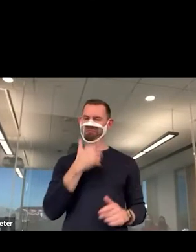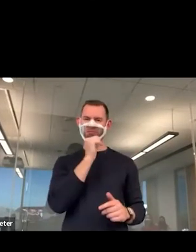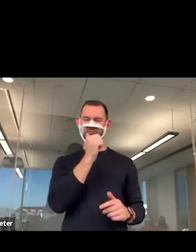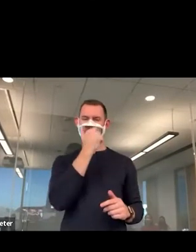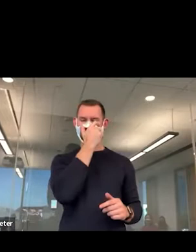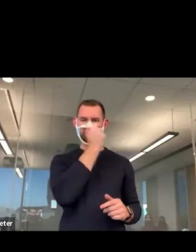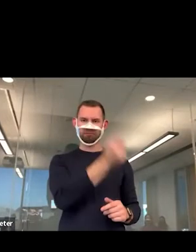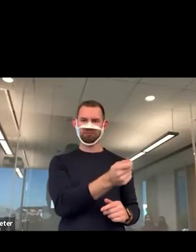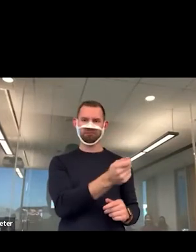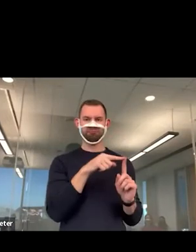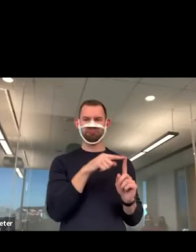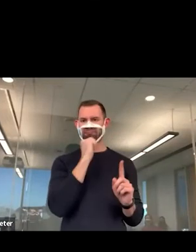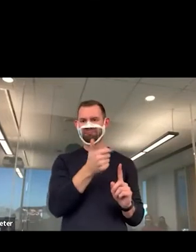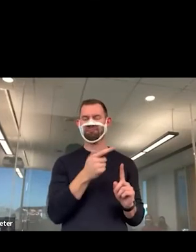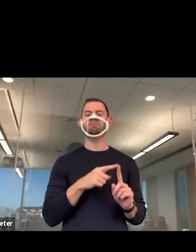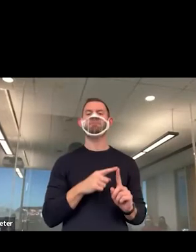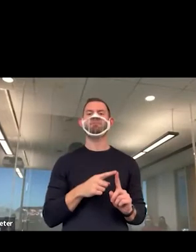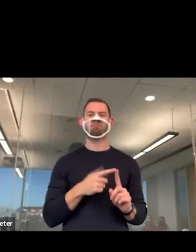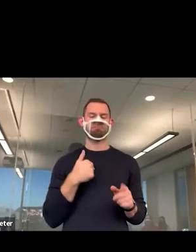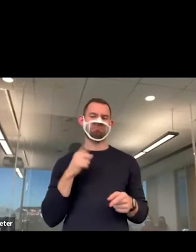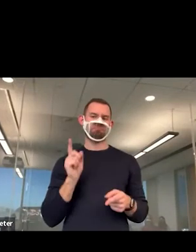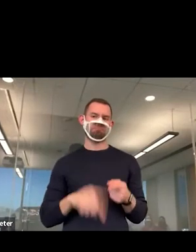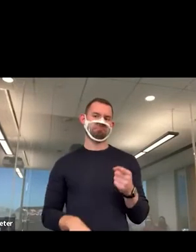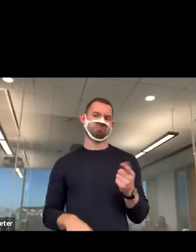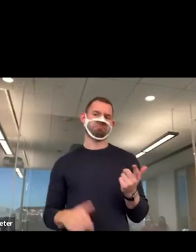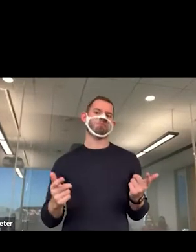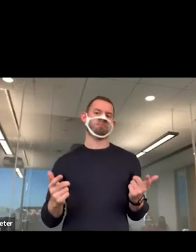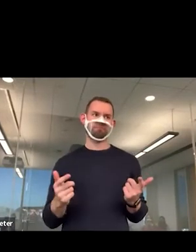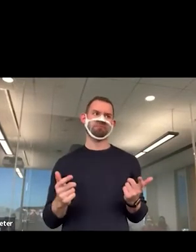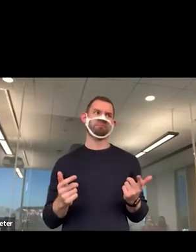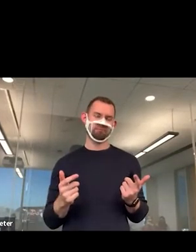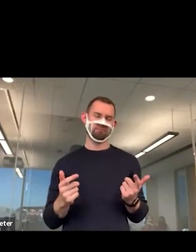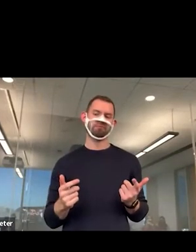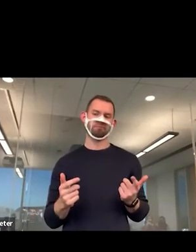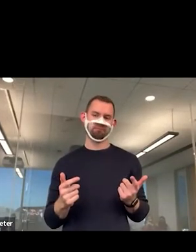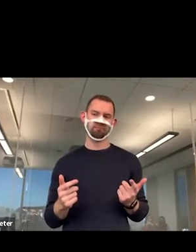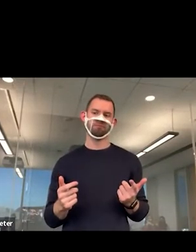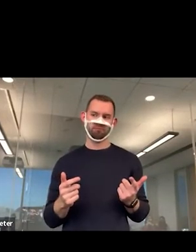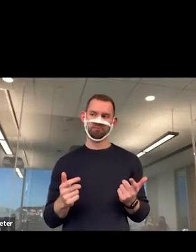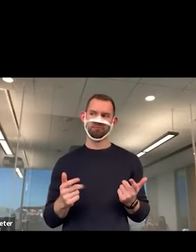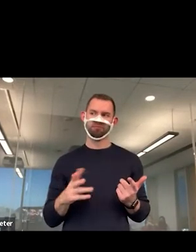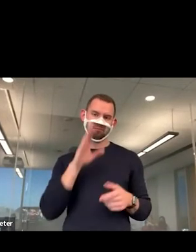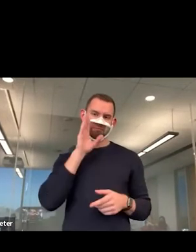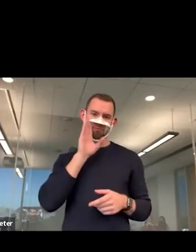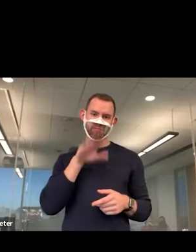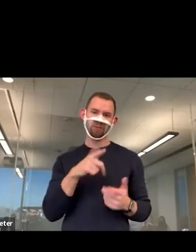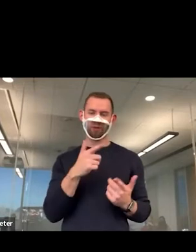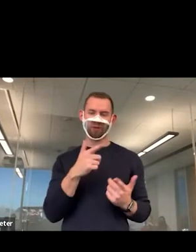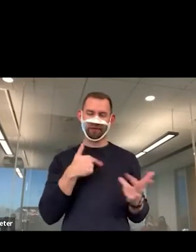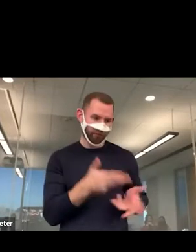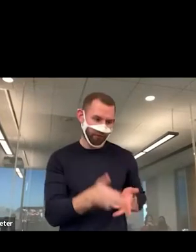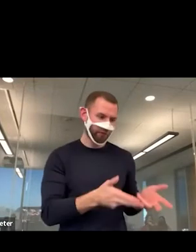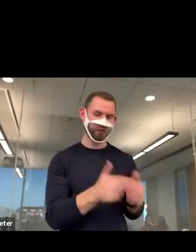going to be able to do uh dealing with well this was you know kindergarten and first grade those